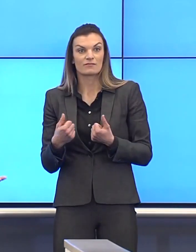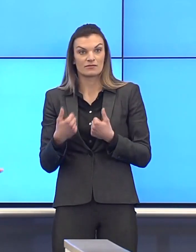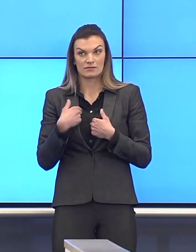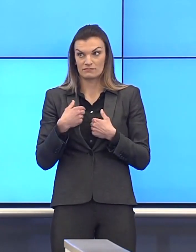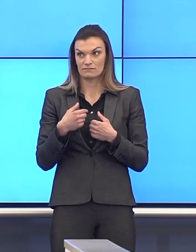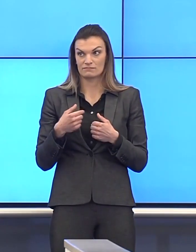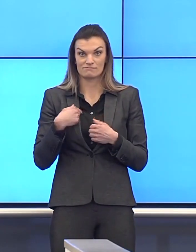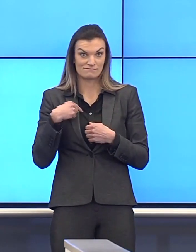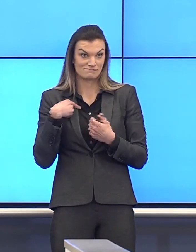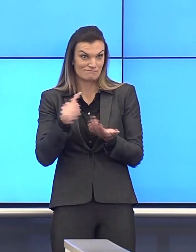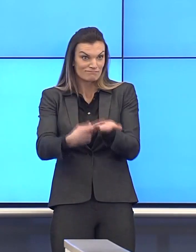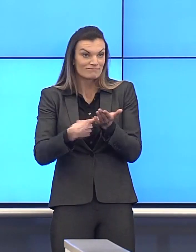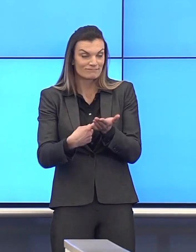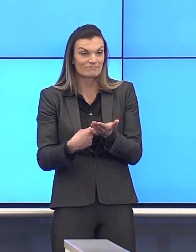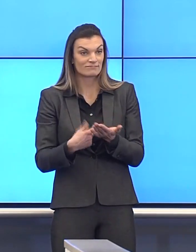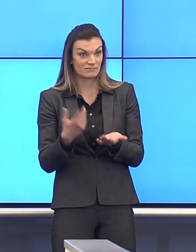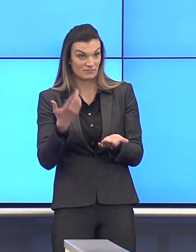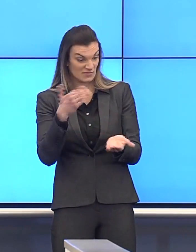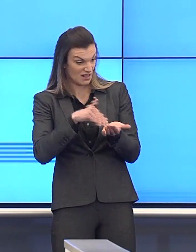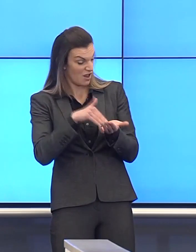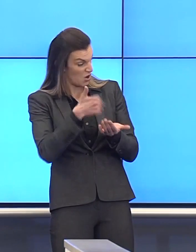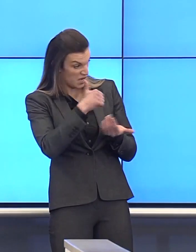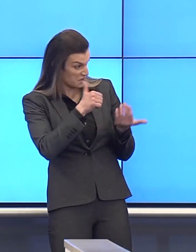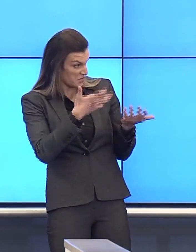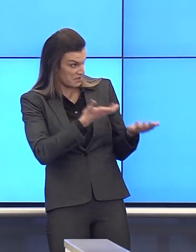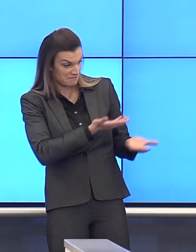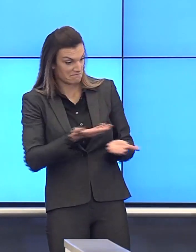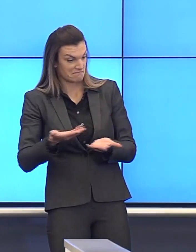IN PUBLIC HEALTH AND OUR HEALTH SYSTEMS ACROSS THE STATE AND IN MEDICINE.